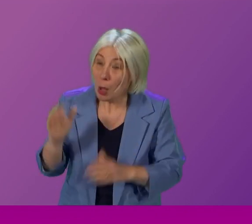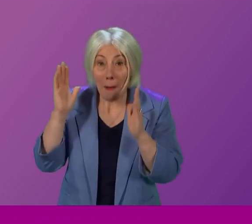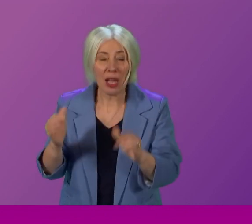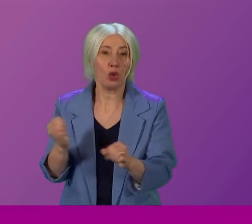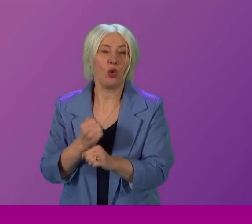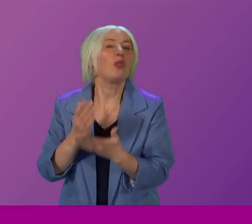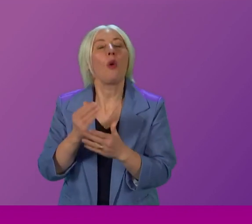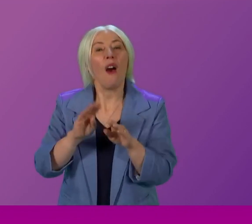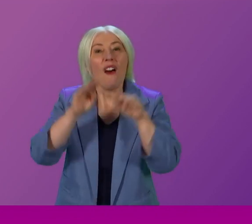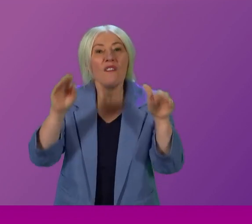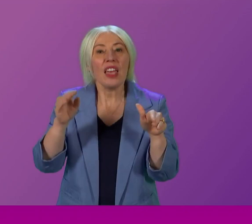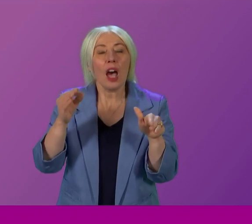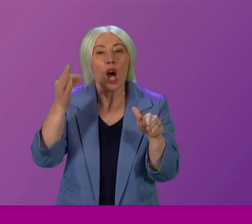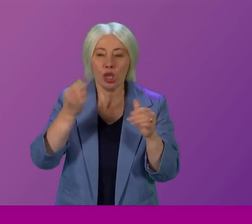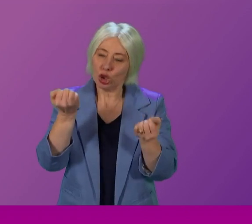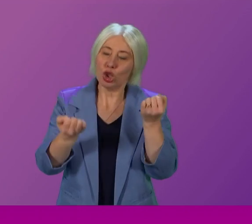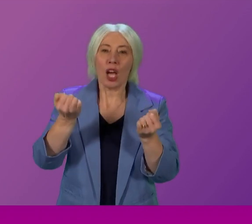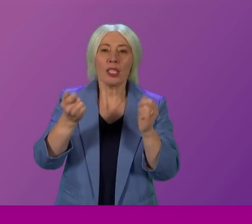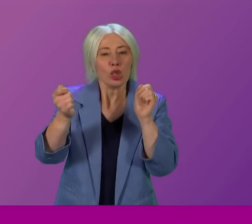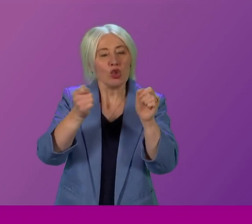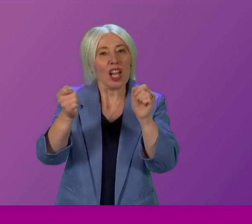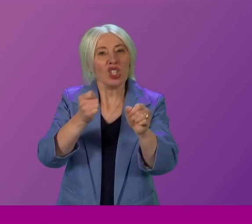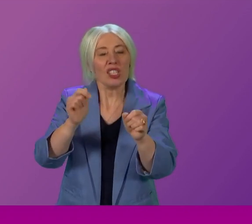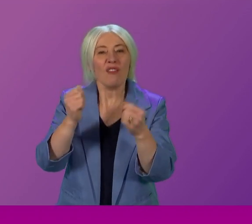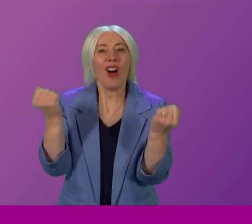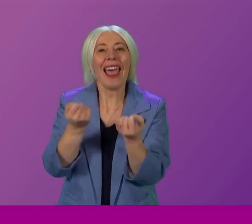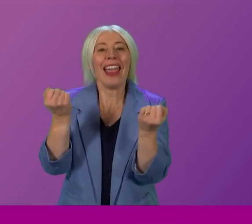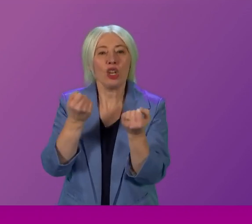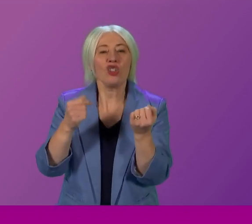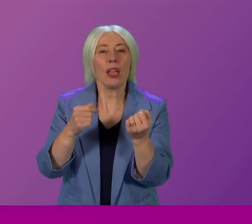just transition for our energy sector in what will be a decisive decade for action.